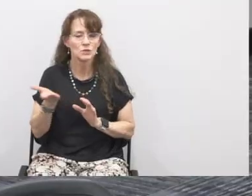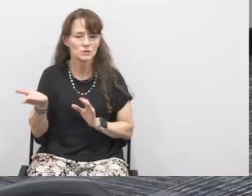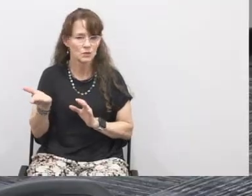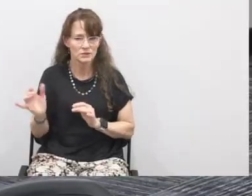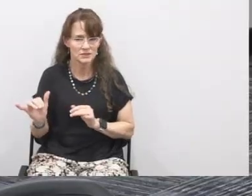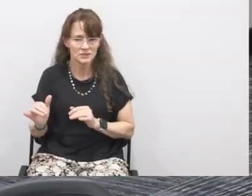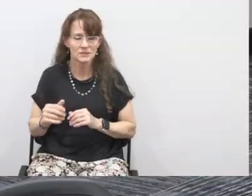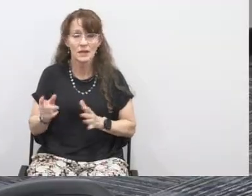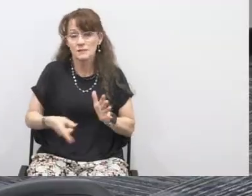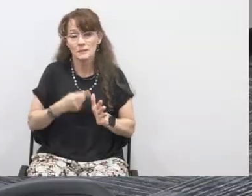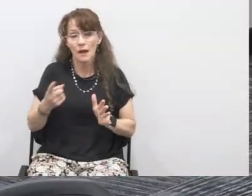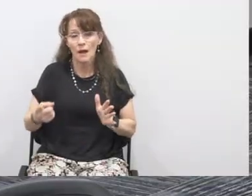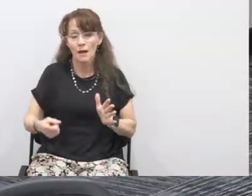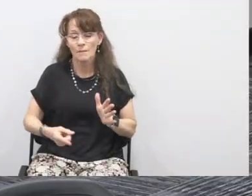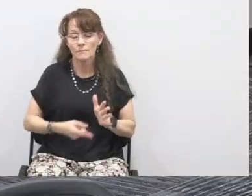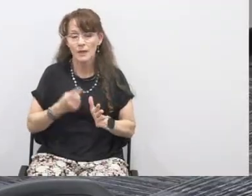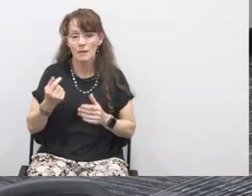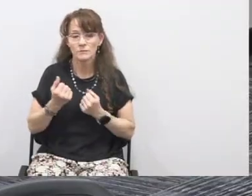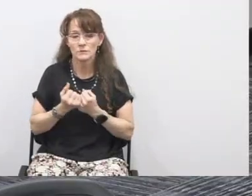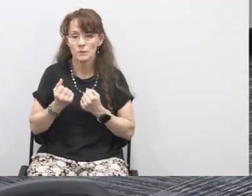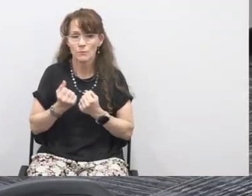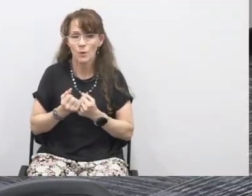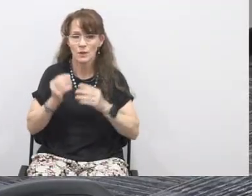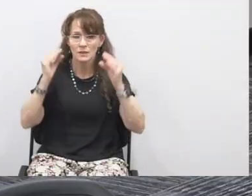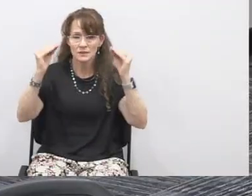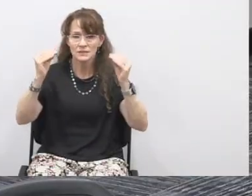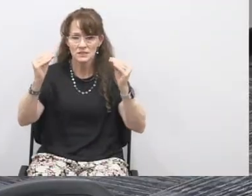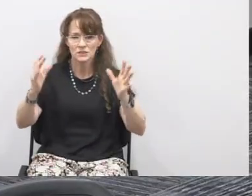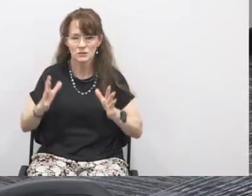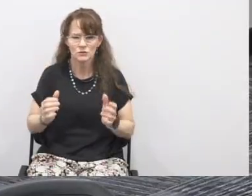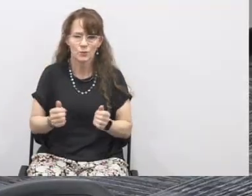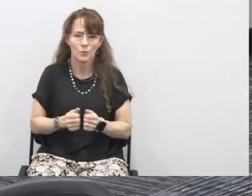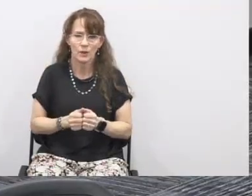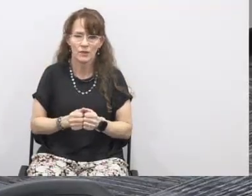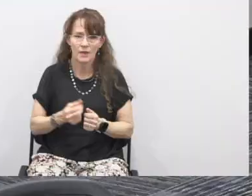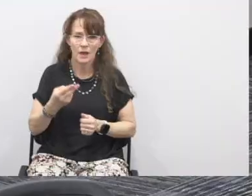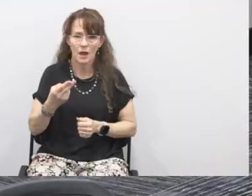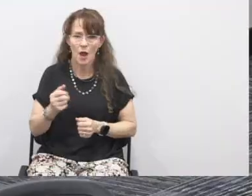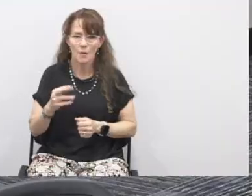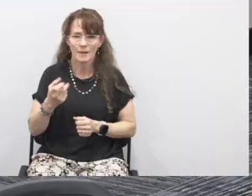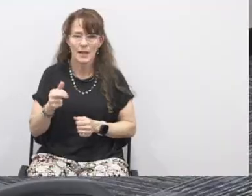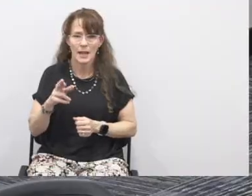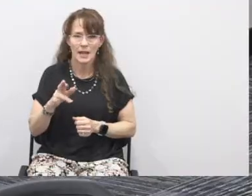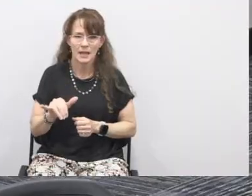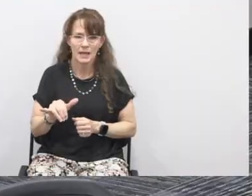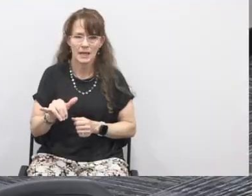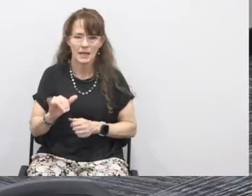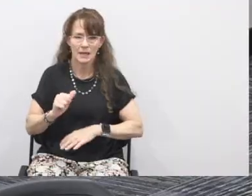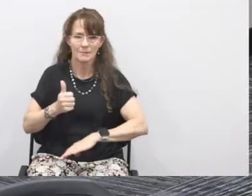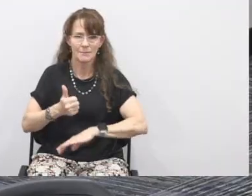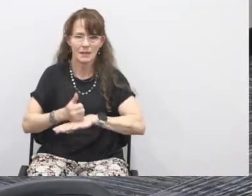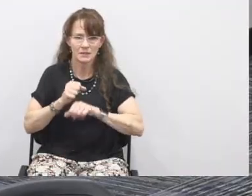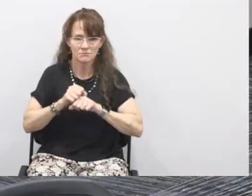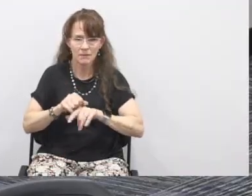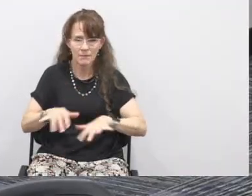They sometimes will also support their teachers with the Harmony implementation. Harmony has a foundation of